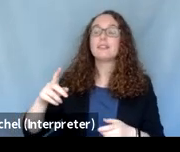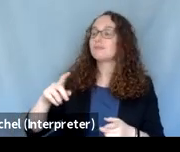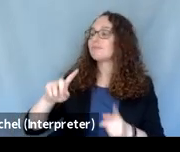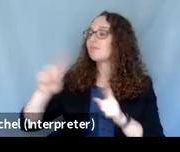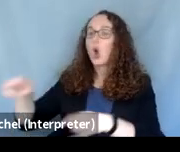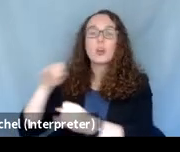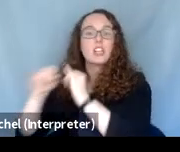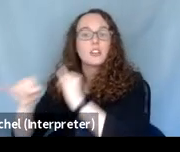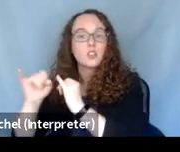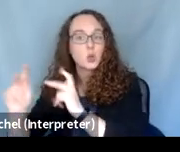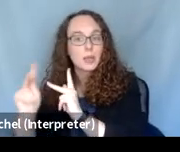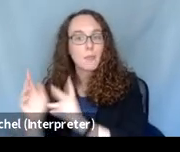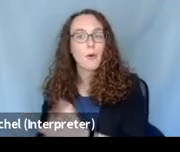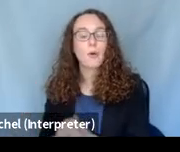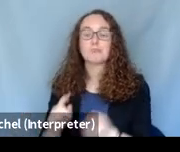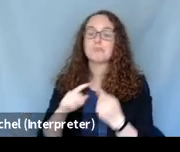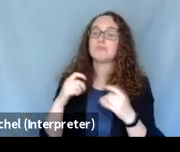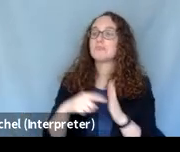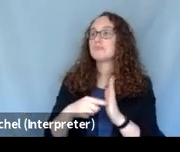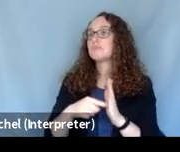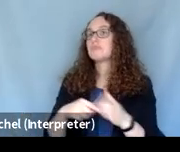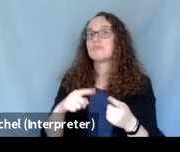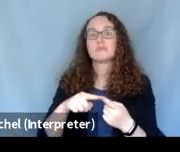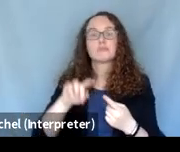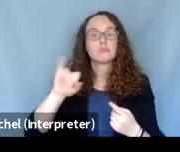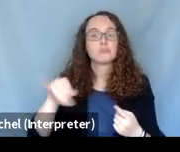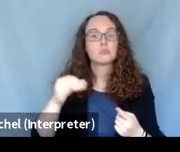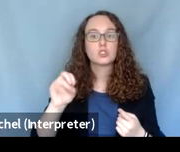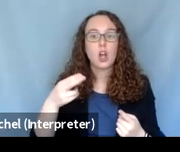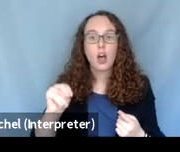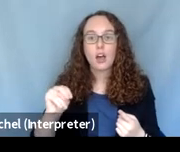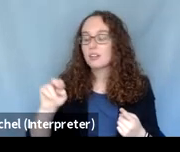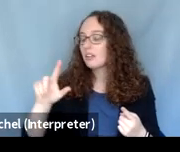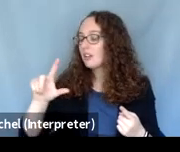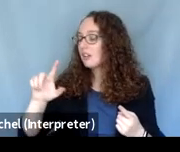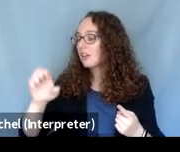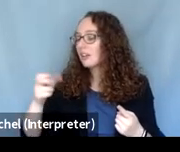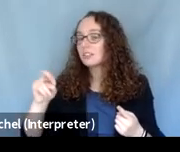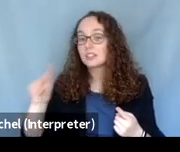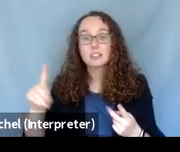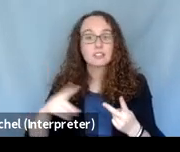interviewed John Legend, the singer John Legend. They've interviewed actors but they've also interviewed just